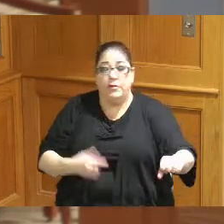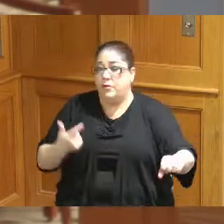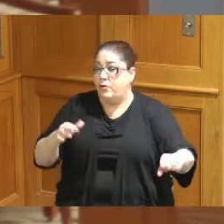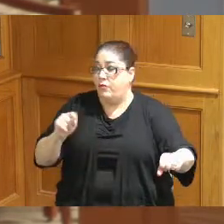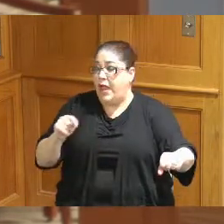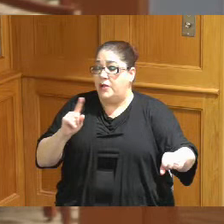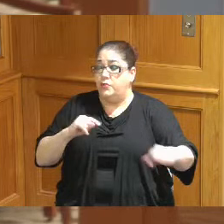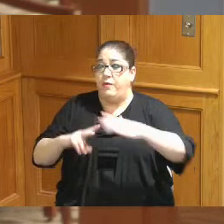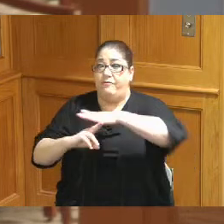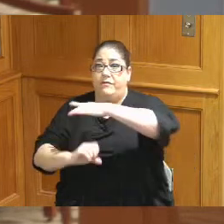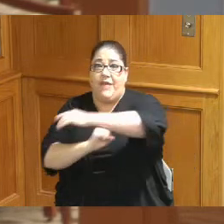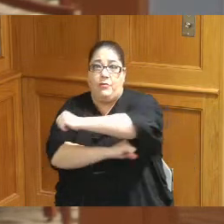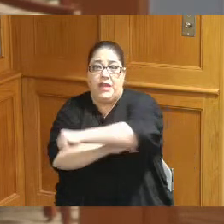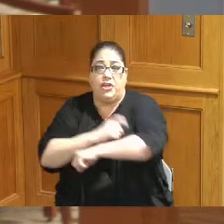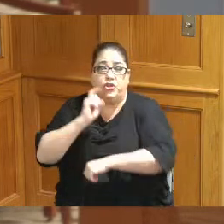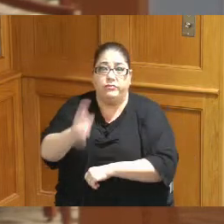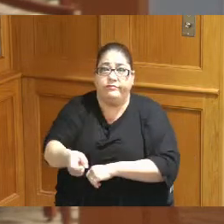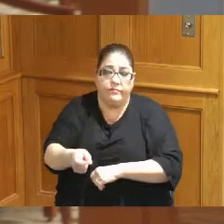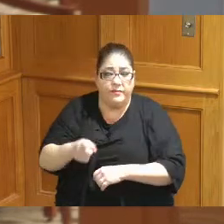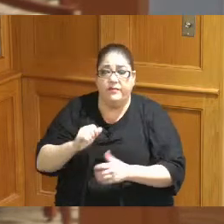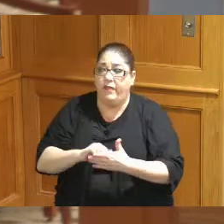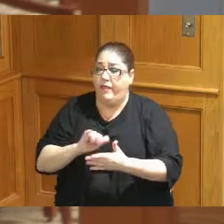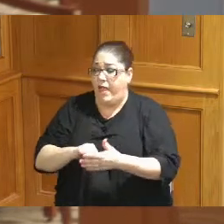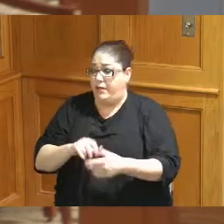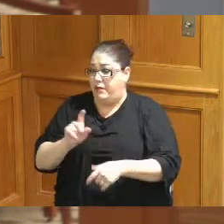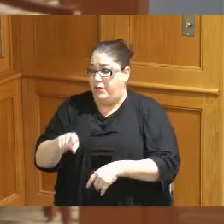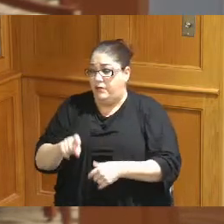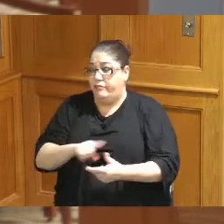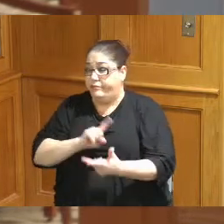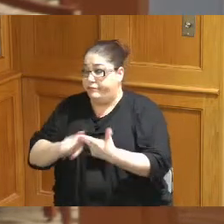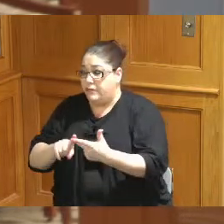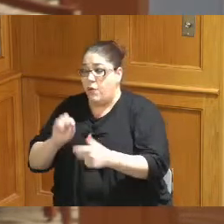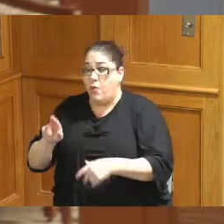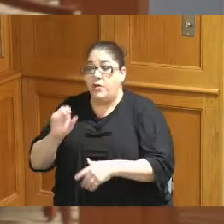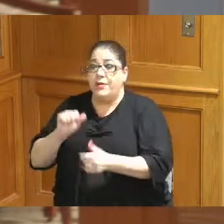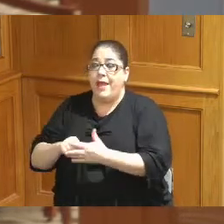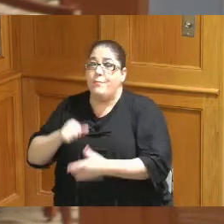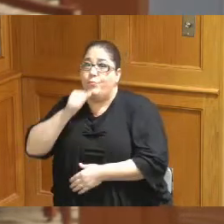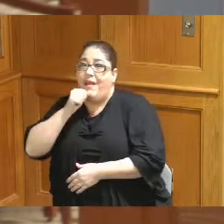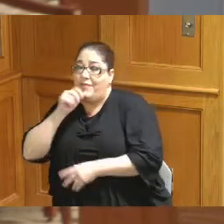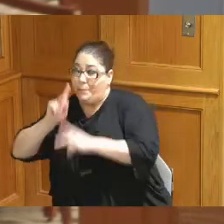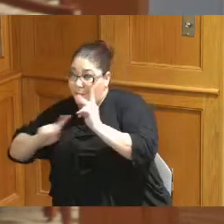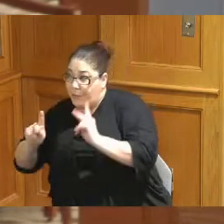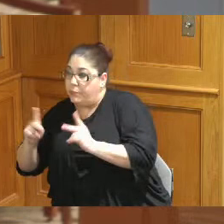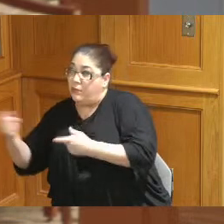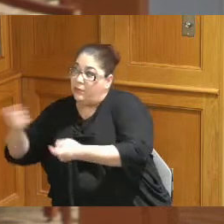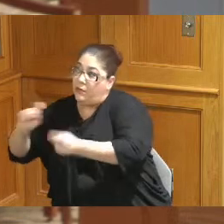a foundation to fill a gap in the system or you can engage private citizens to give on their own